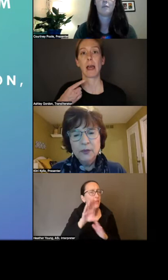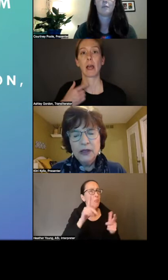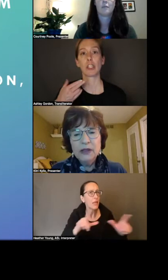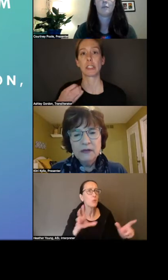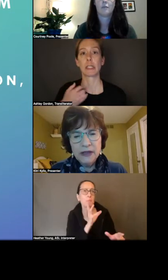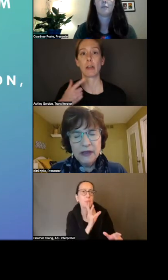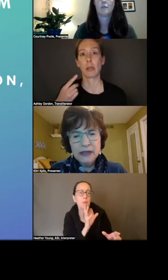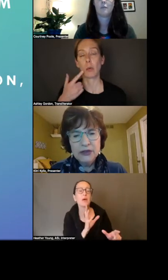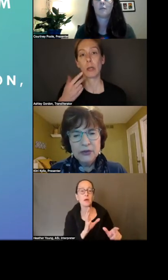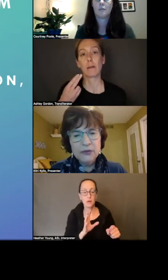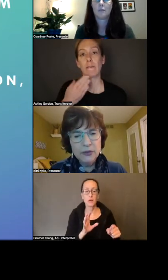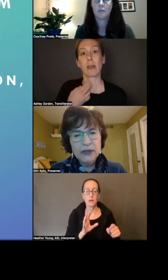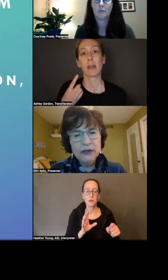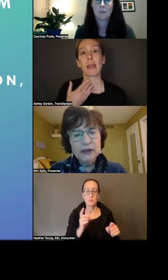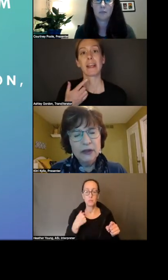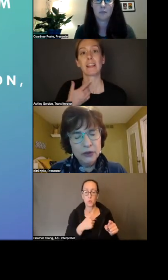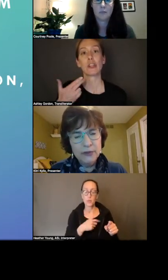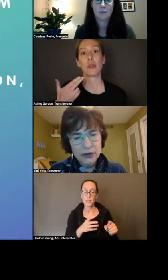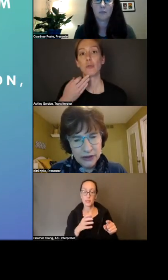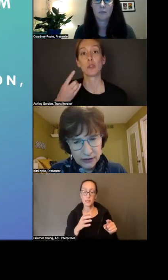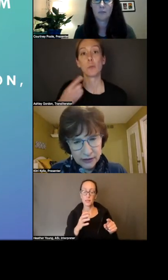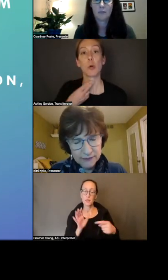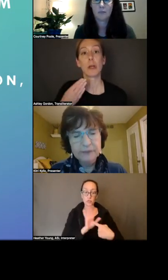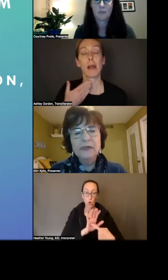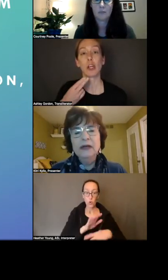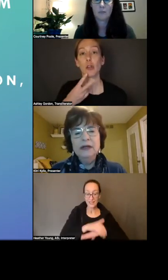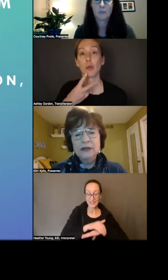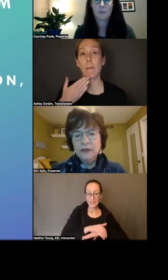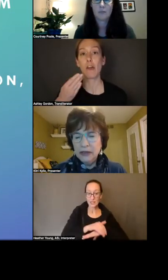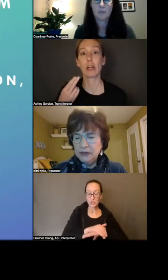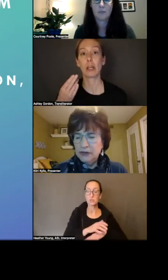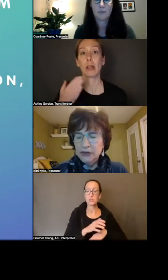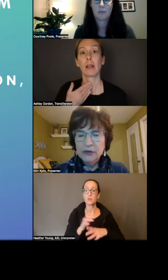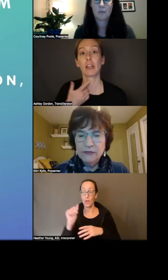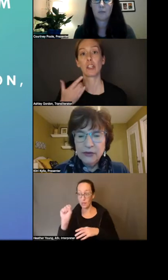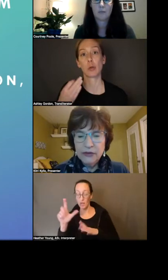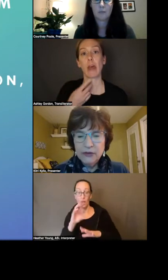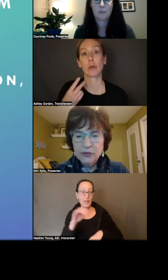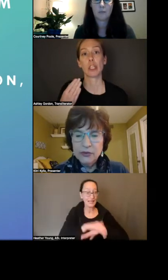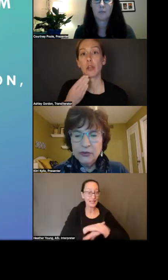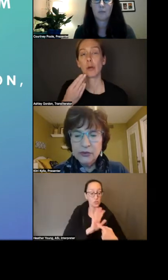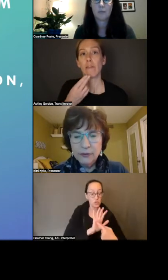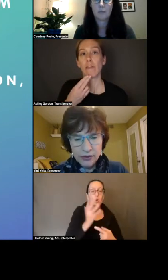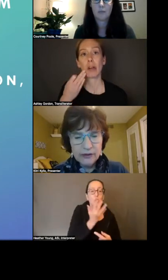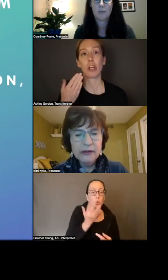We conveyed English through spoken and Cued American English, so that was a very unusual component